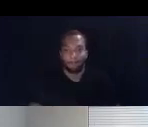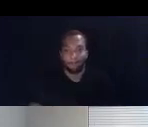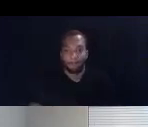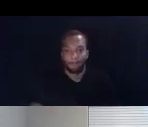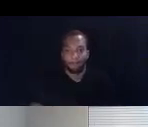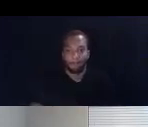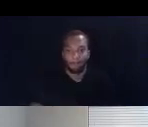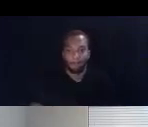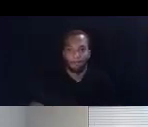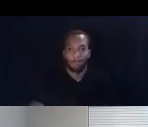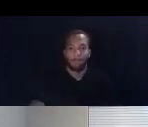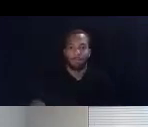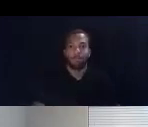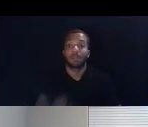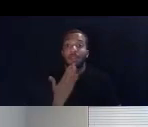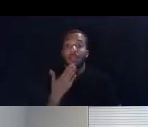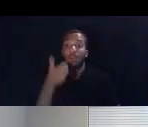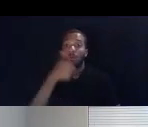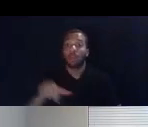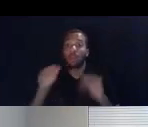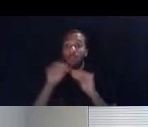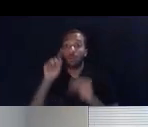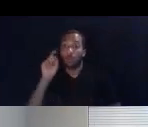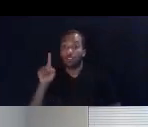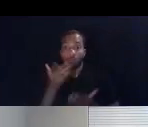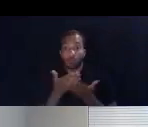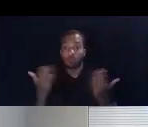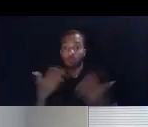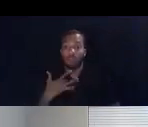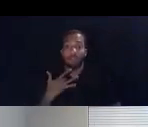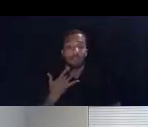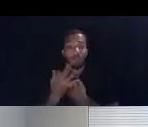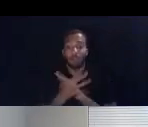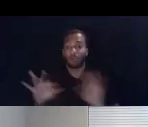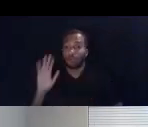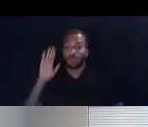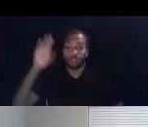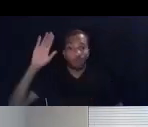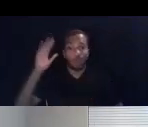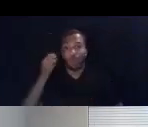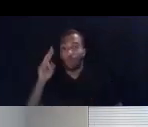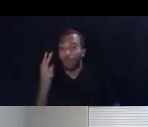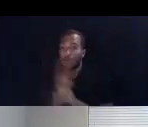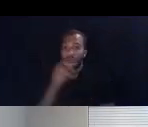[Uju] Thank you. Any other questions. Feel free to raise your hand or use a Q&A.